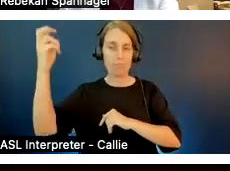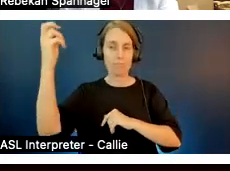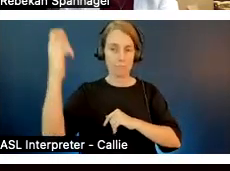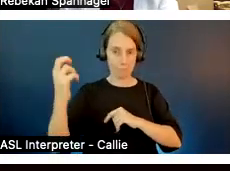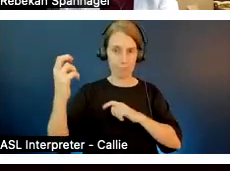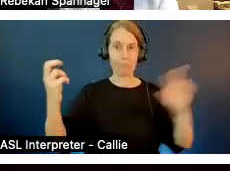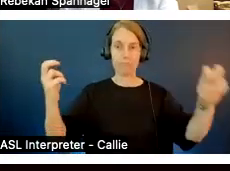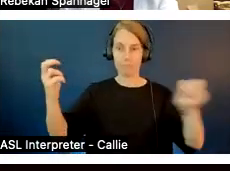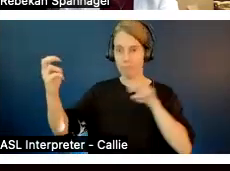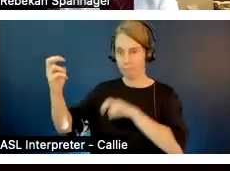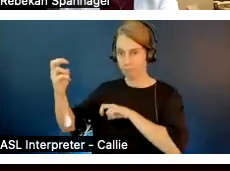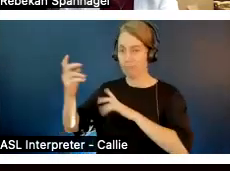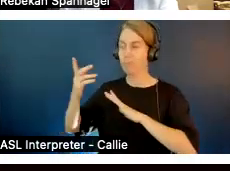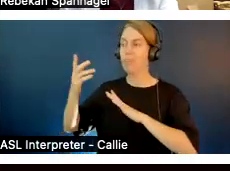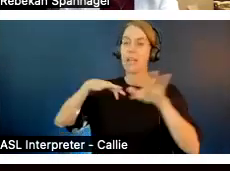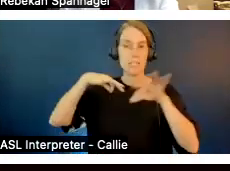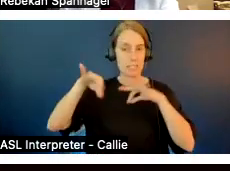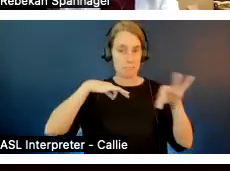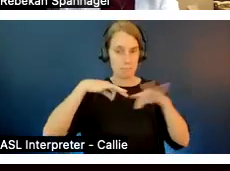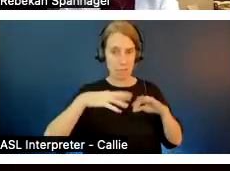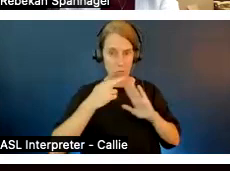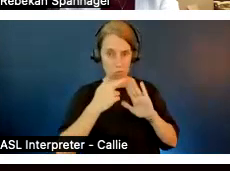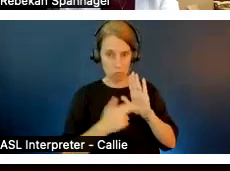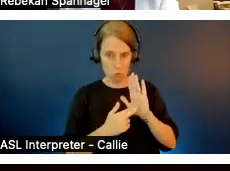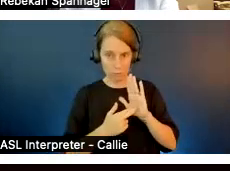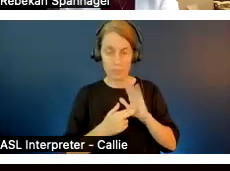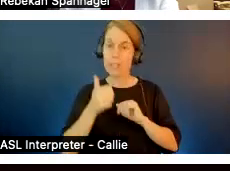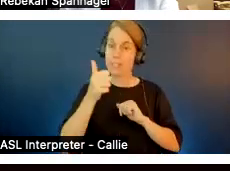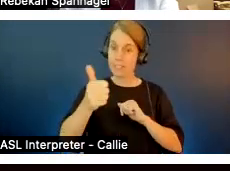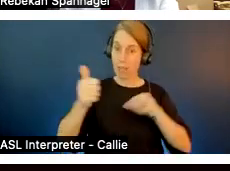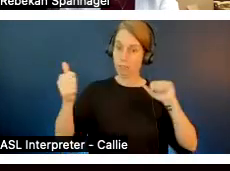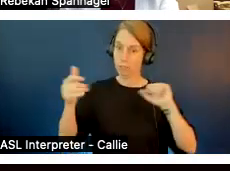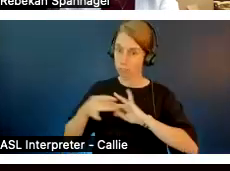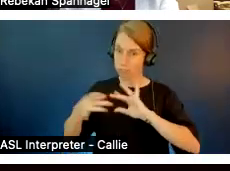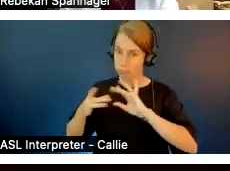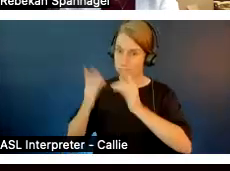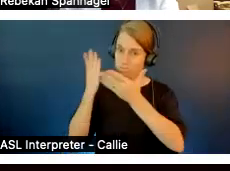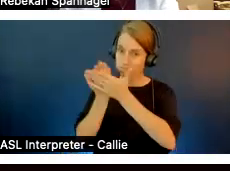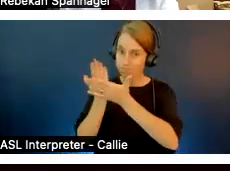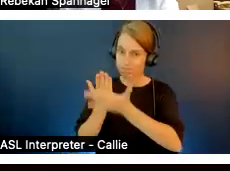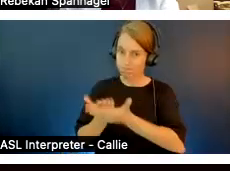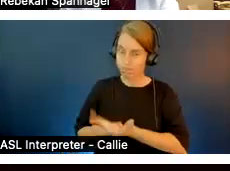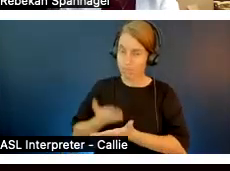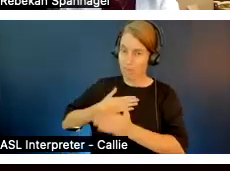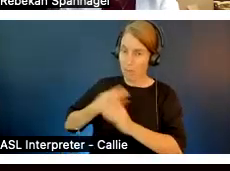going on and to present evidence to show why that side is right and why you should get services or